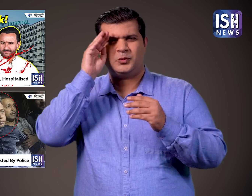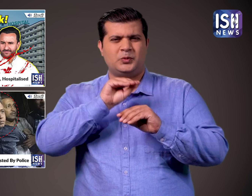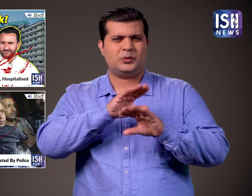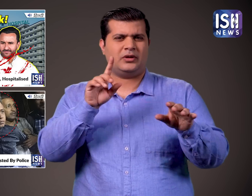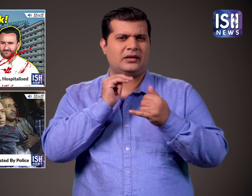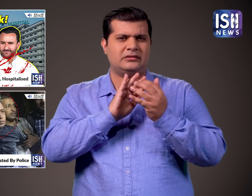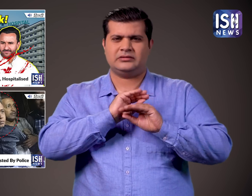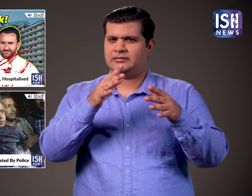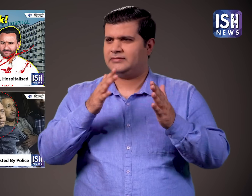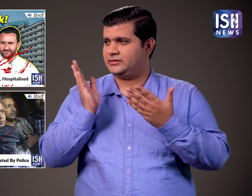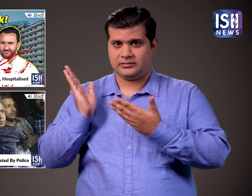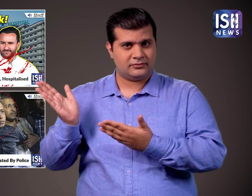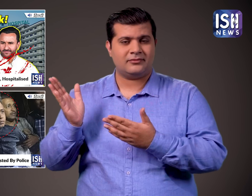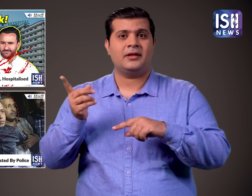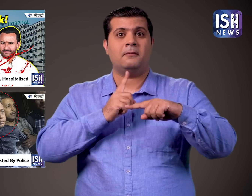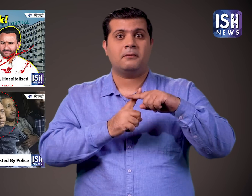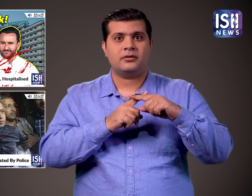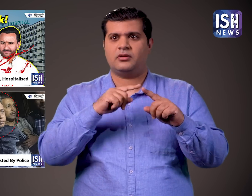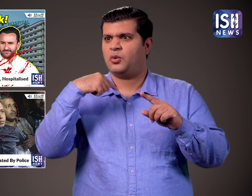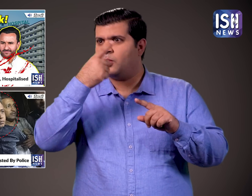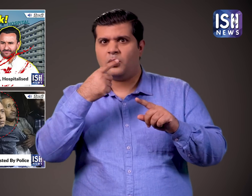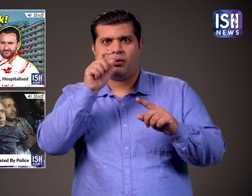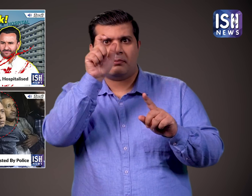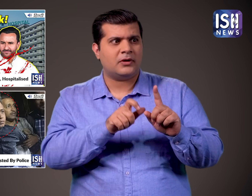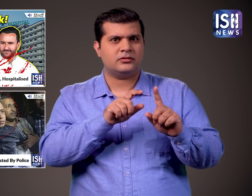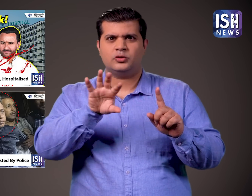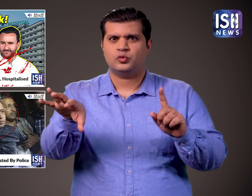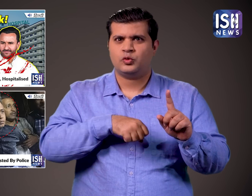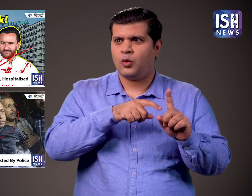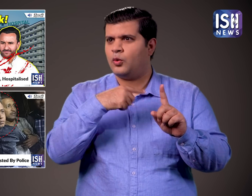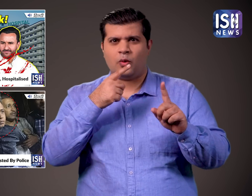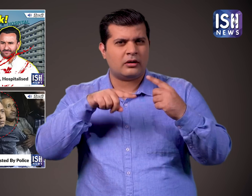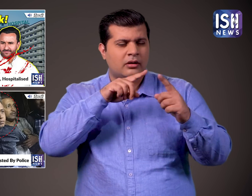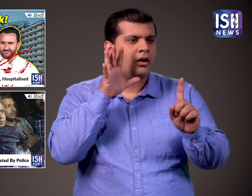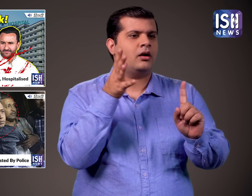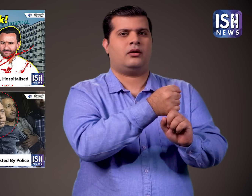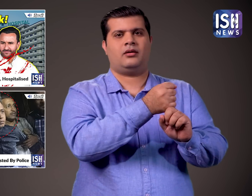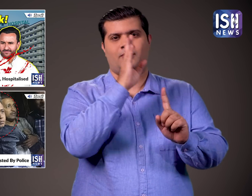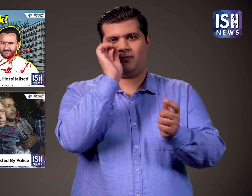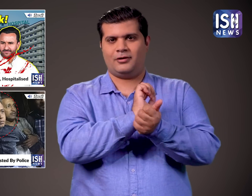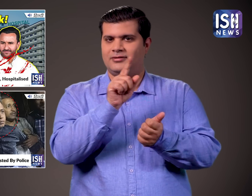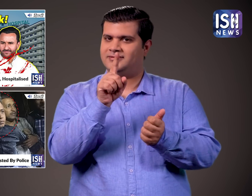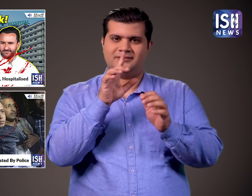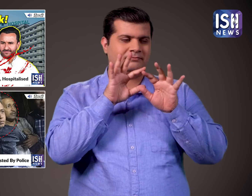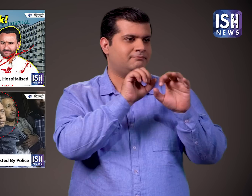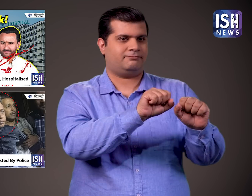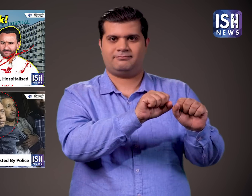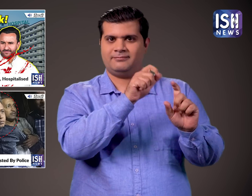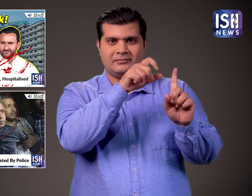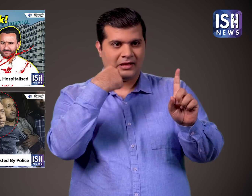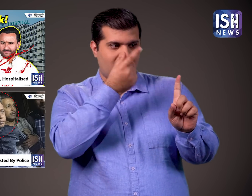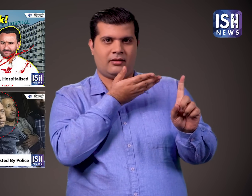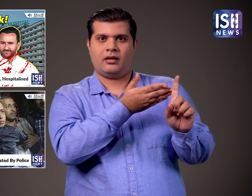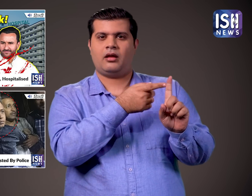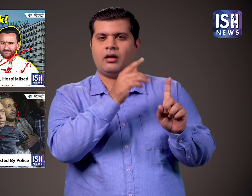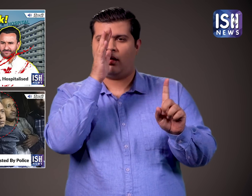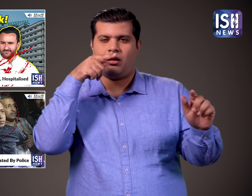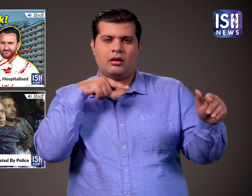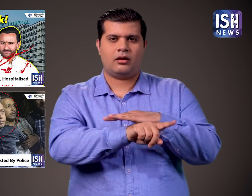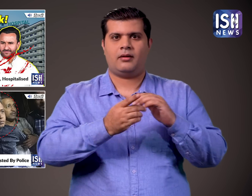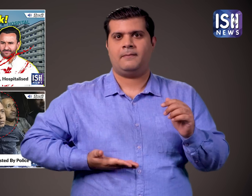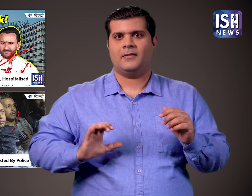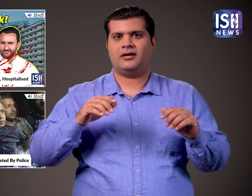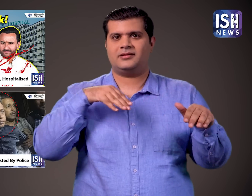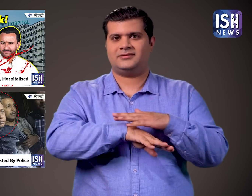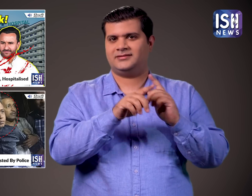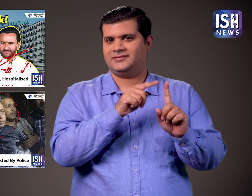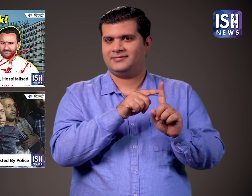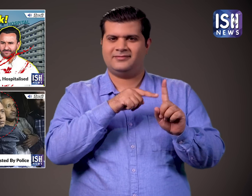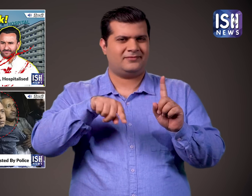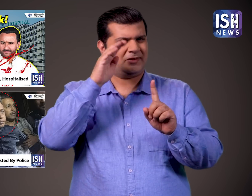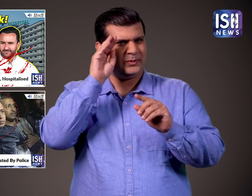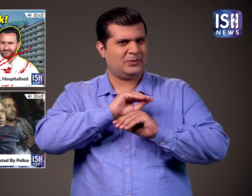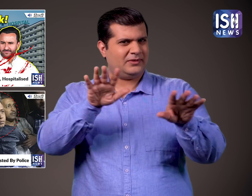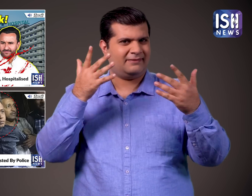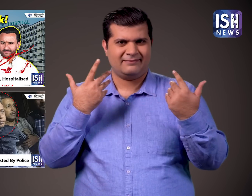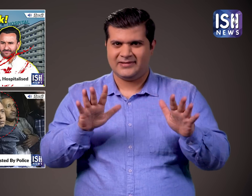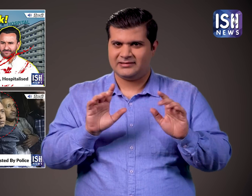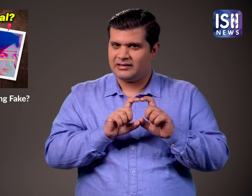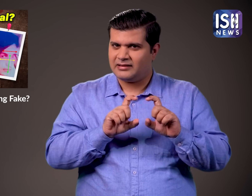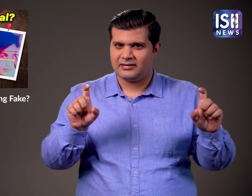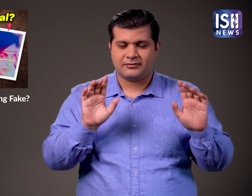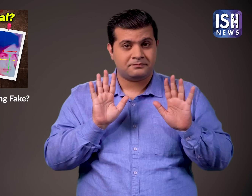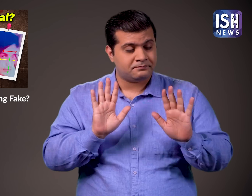ISH News released videos about the incident, detailing who the thief was, how he was arrested, and revealing that he was an illegal immigrant from Bangladesh.